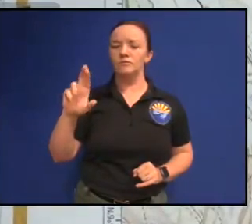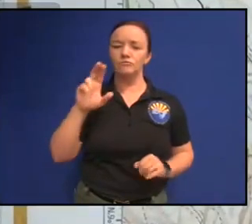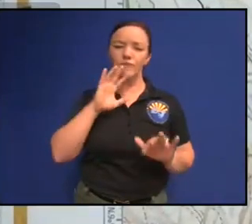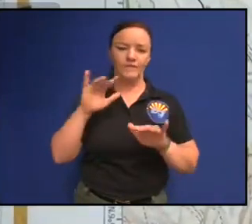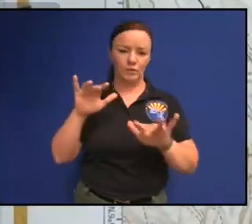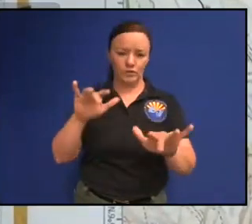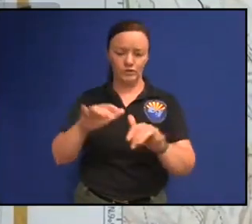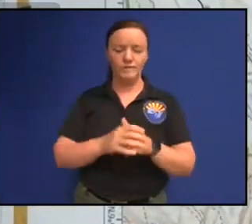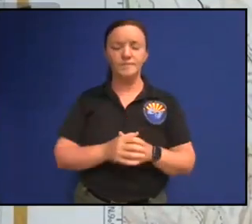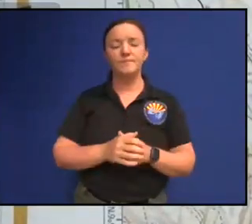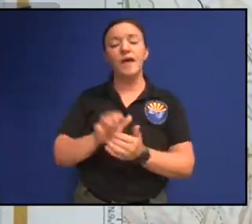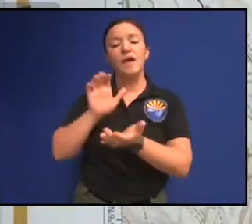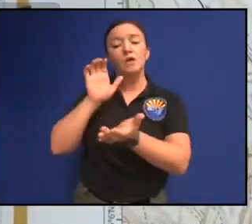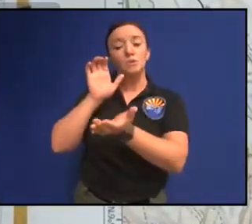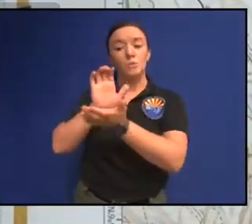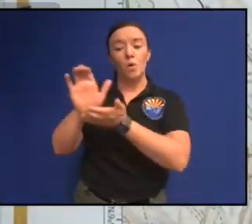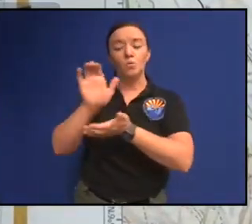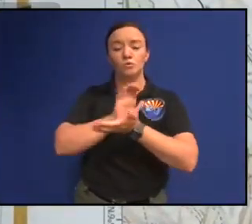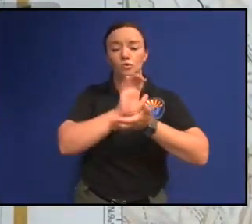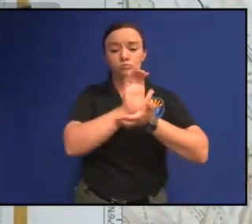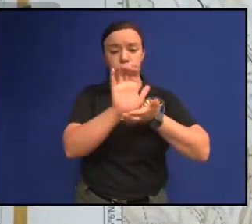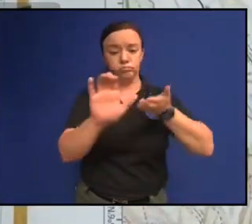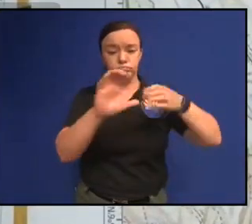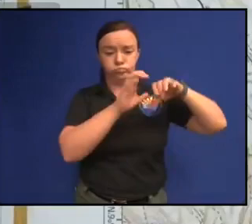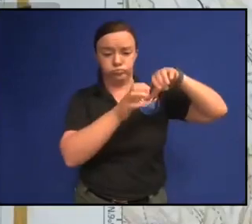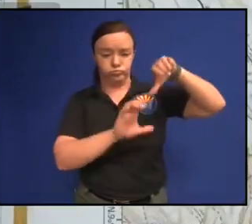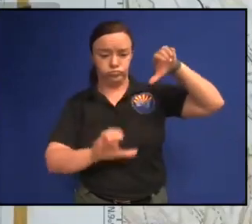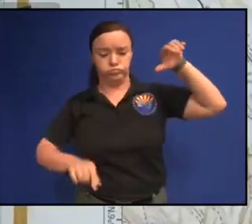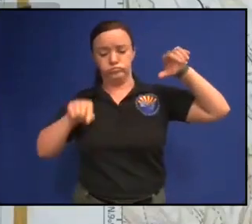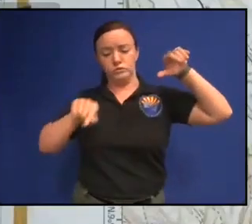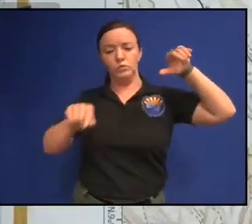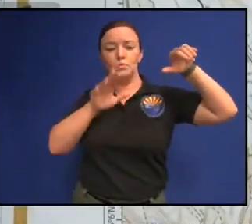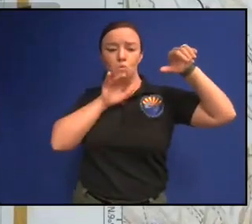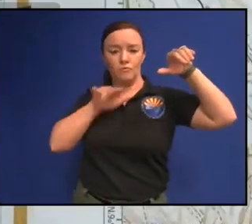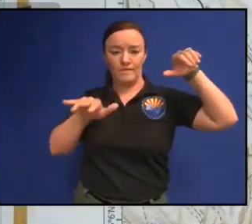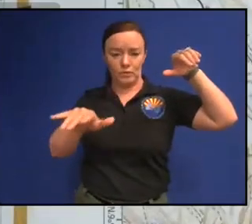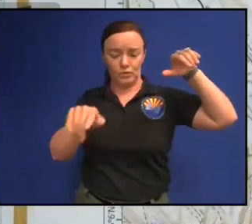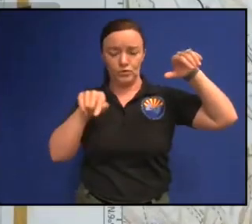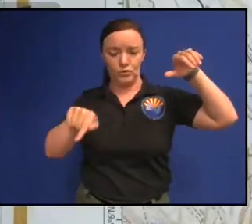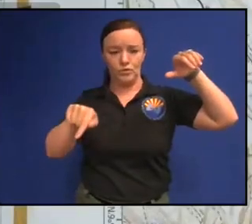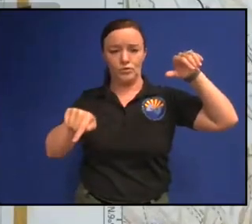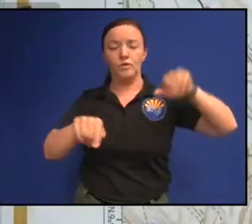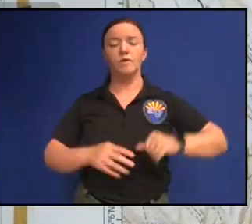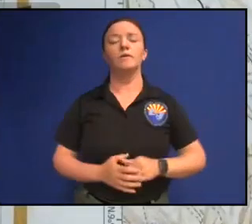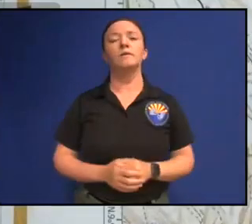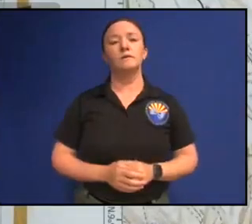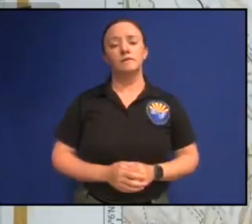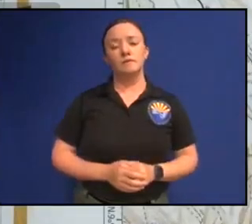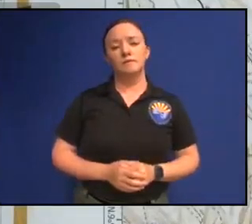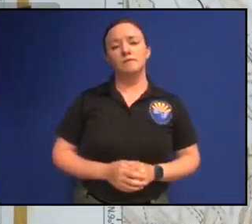WE ARE CONTINUING TO IMPROVE ROADS THROUGH THE LAND GRANT TOWARDS THE OLD BOREGO FIRE.